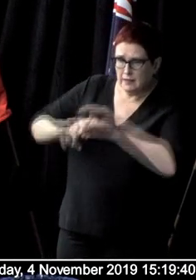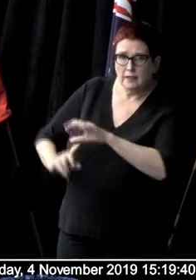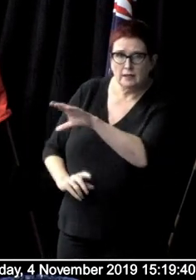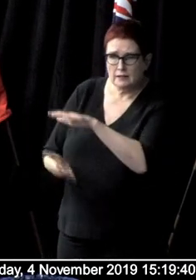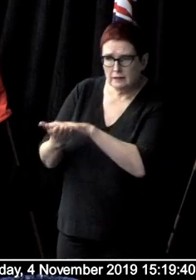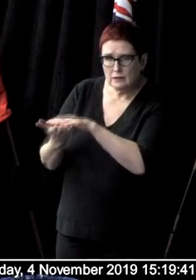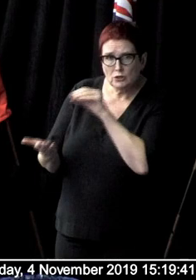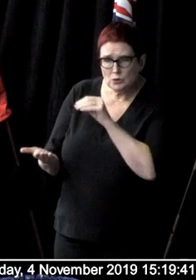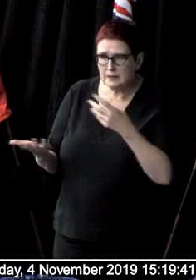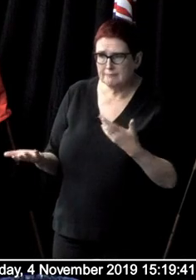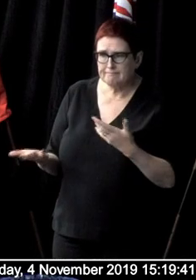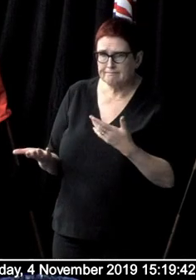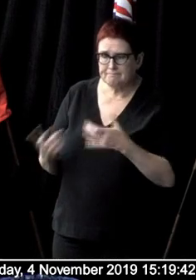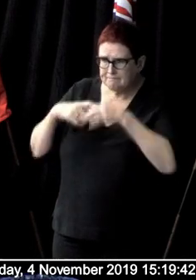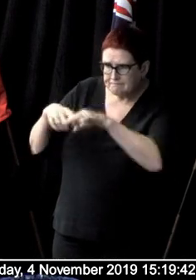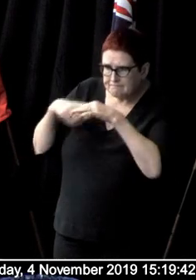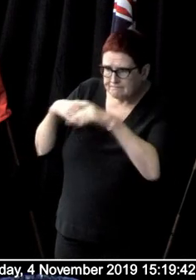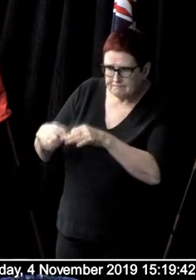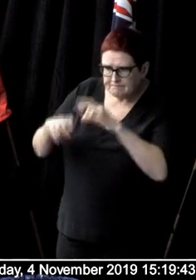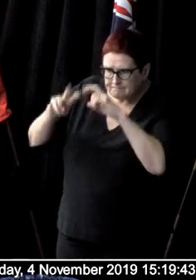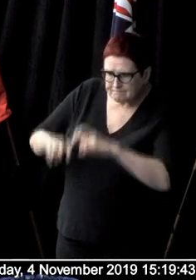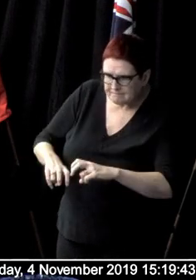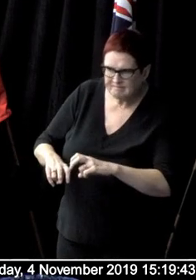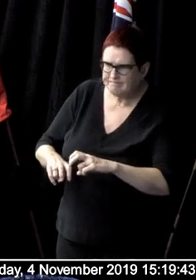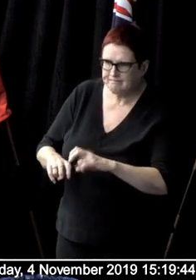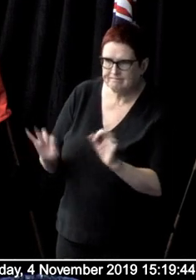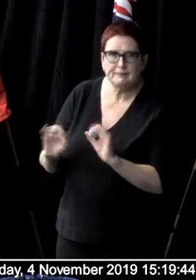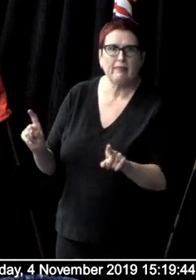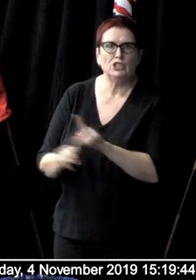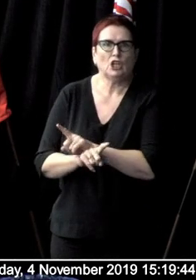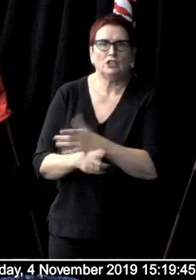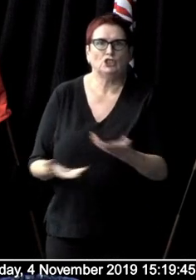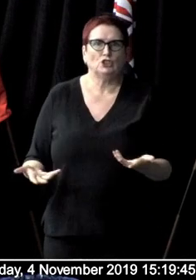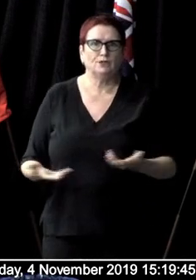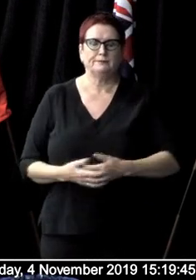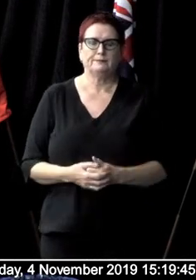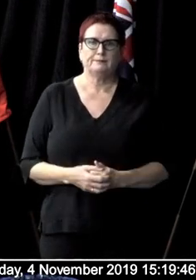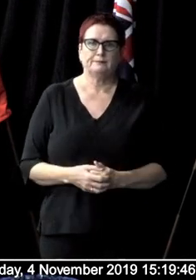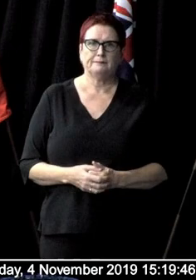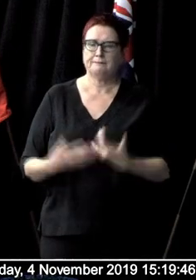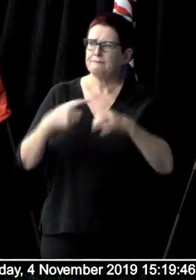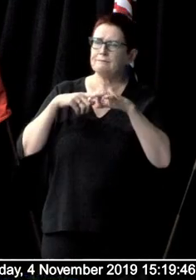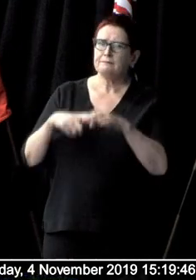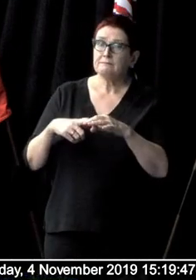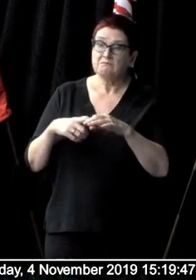but likely nothing will be able to happen. Okay. And in terms of repercussions within the school?